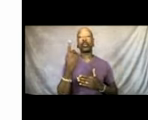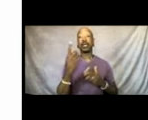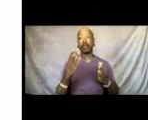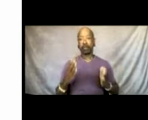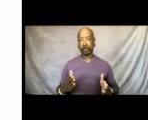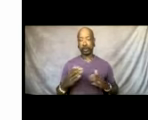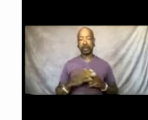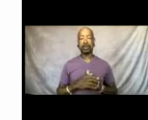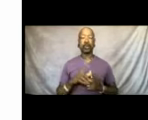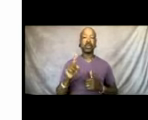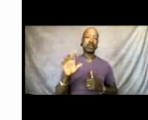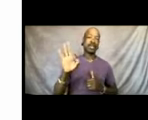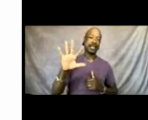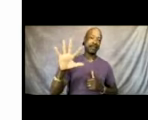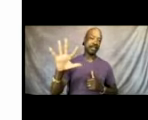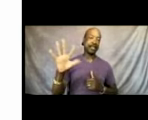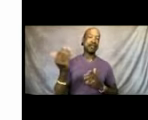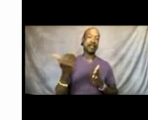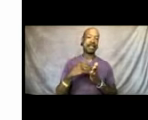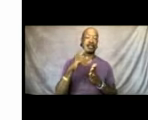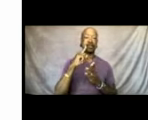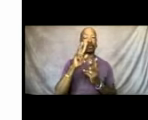,000 for a couple. And now it has been increased to $130,000